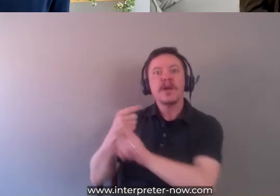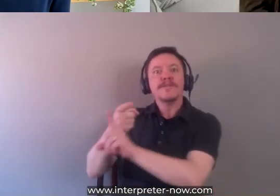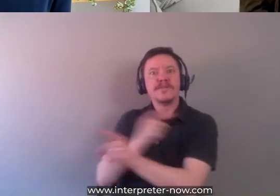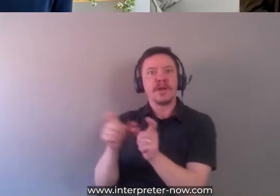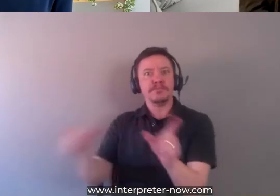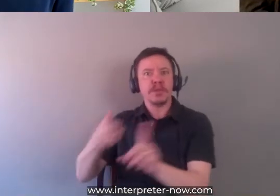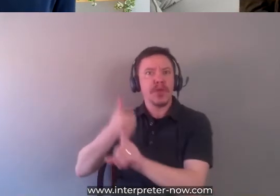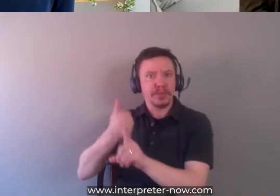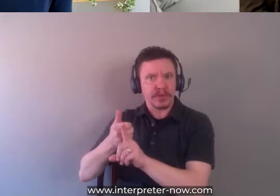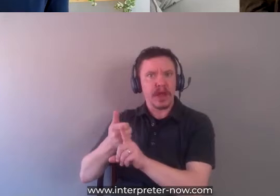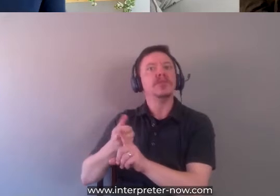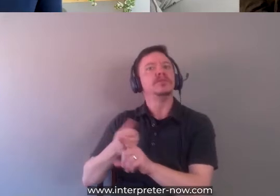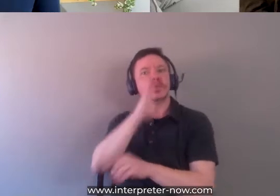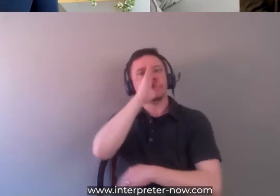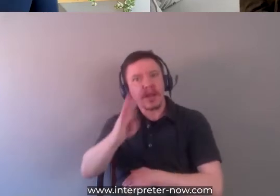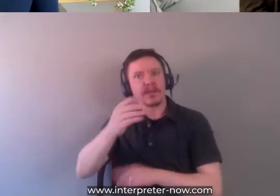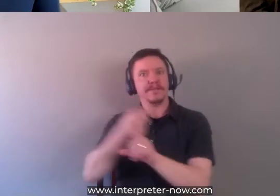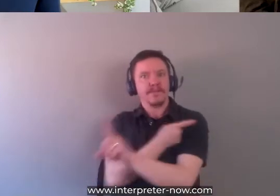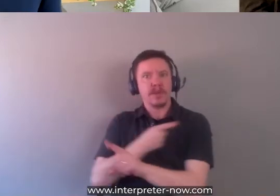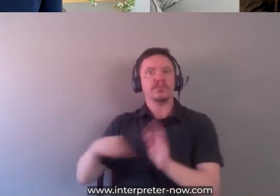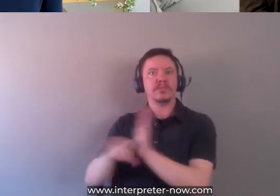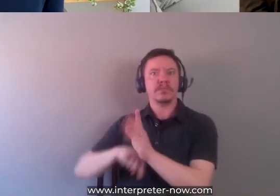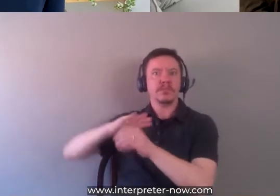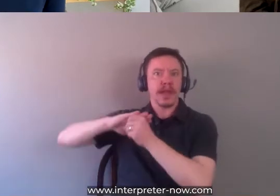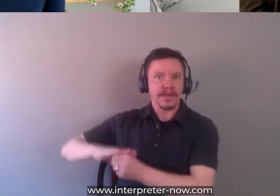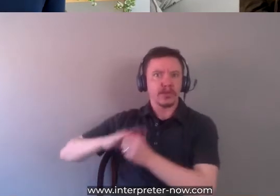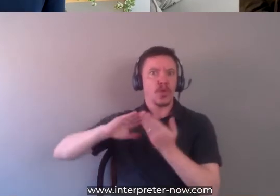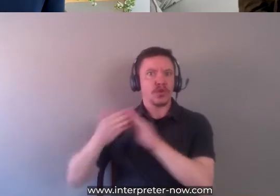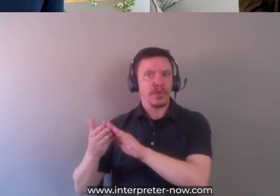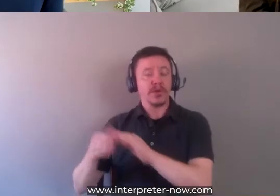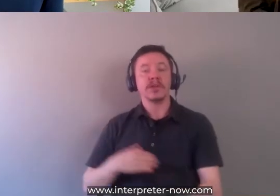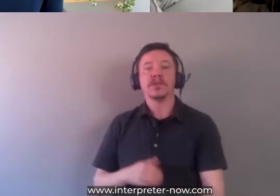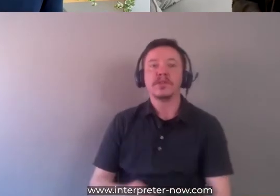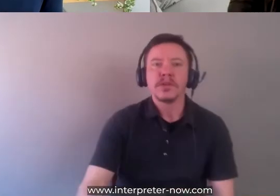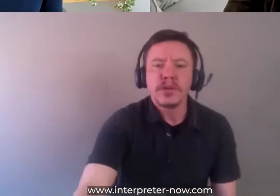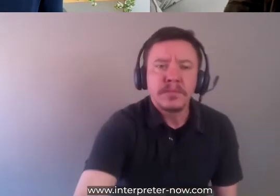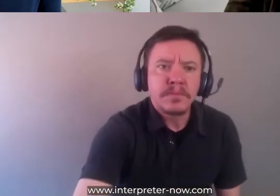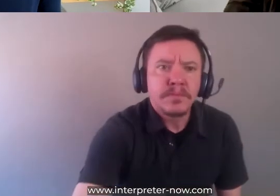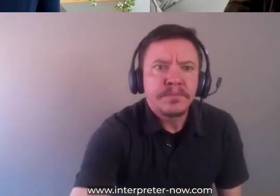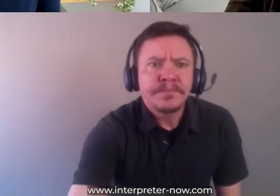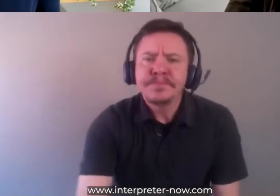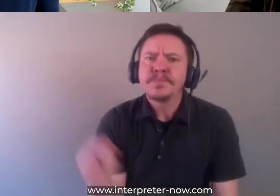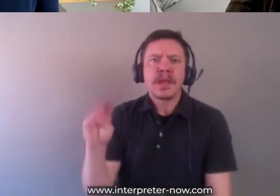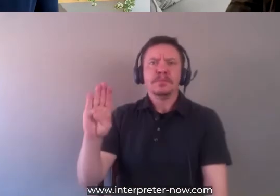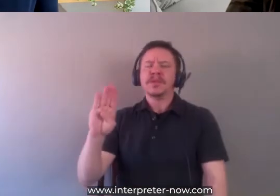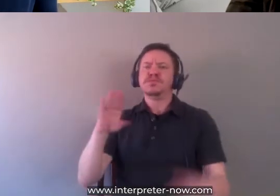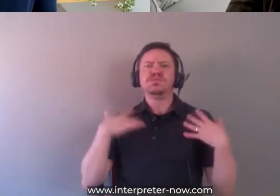communities. Thank you for that. Thank you for sharing, there are so many things in there.